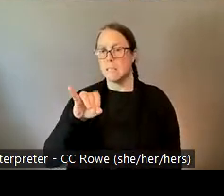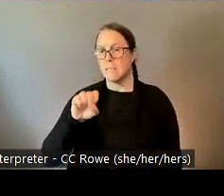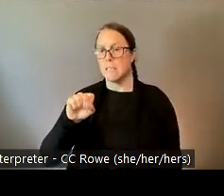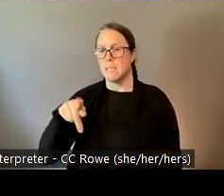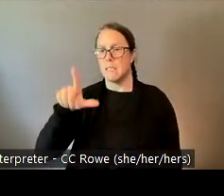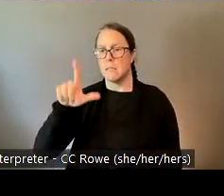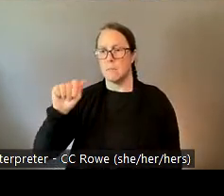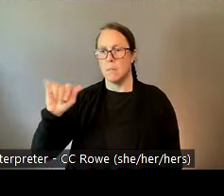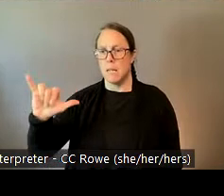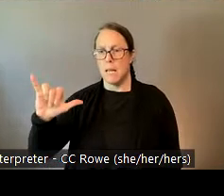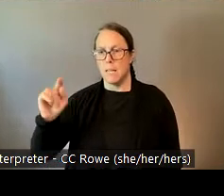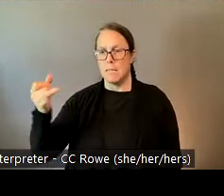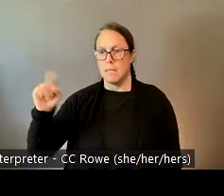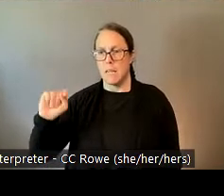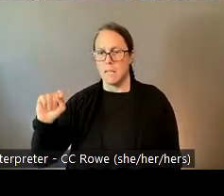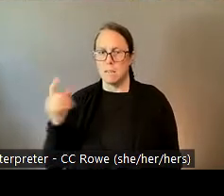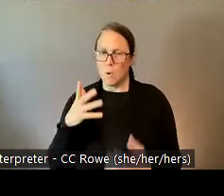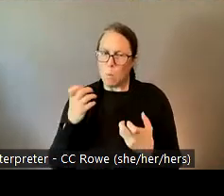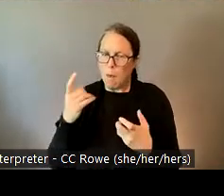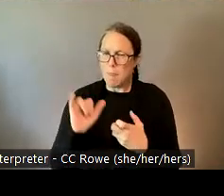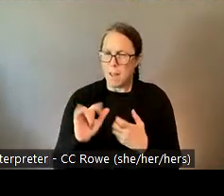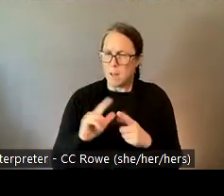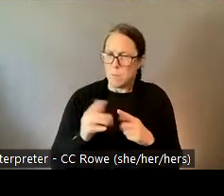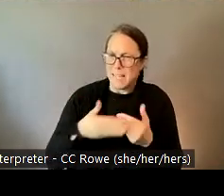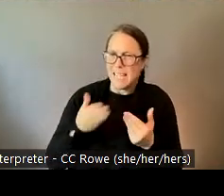to someone with no or low vision.